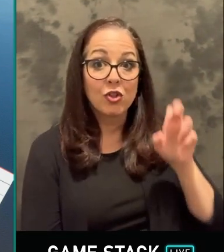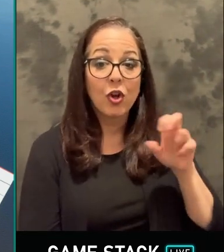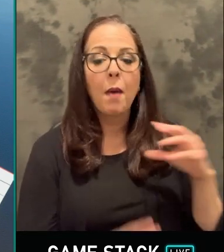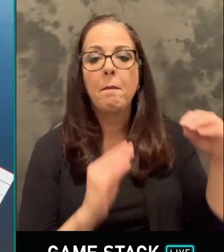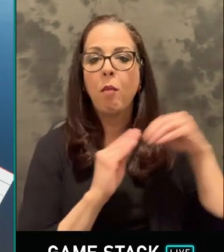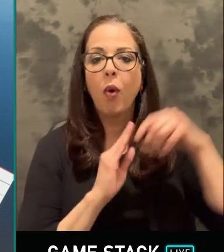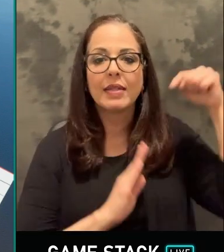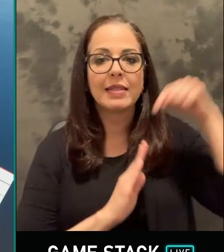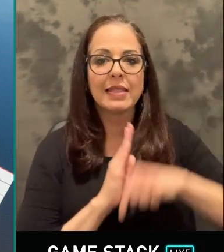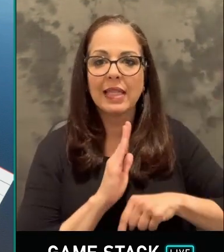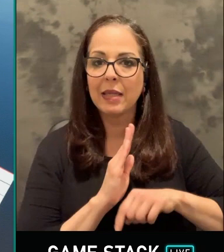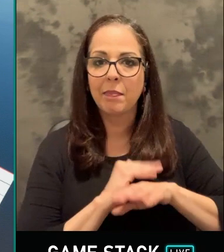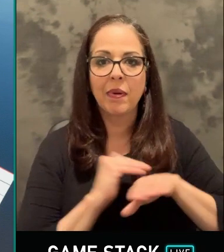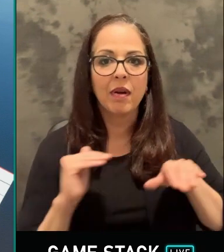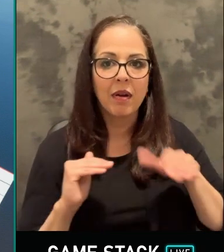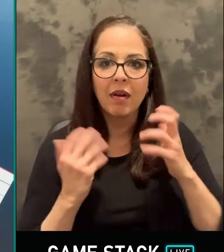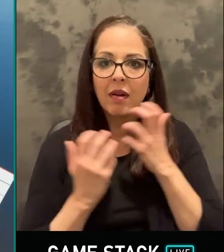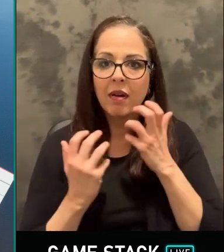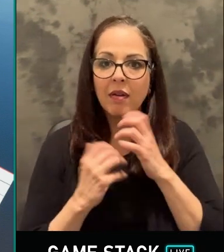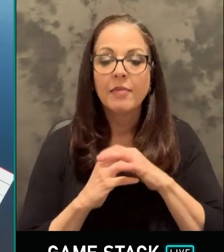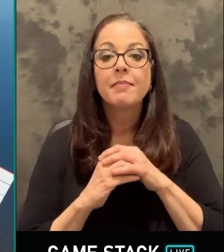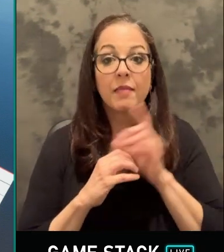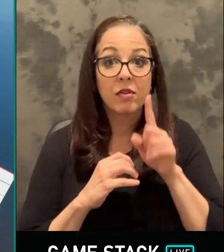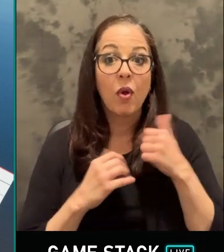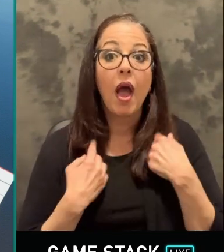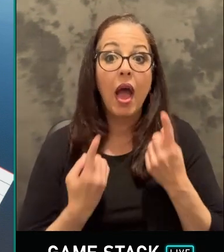So, I've been often, I've been often asked what